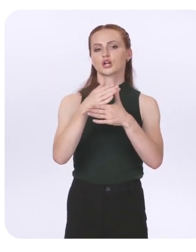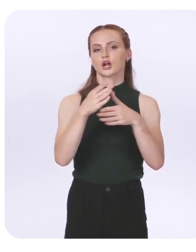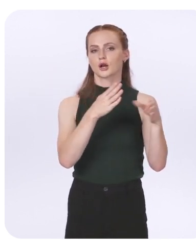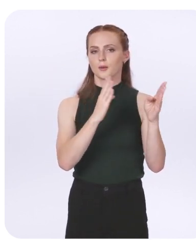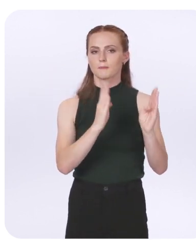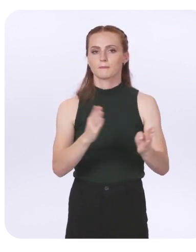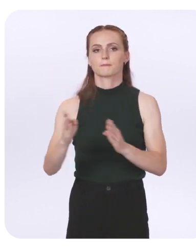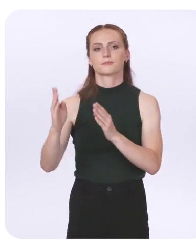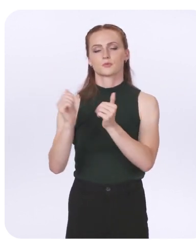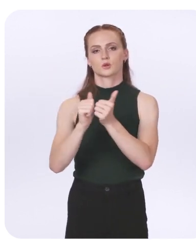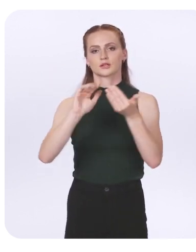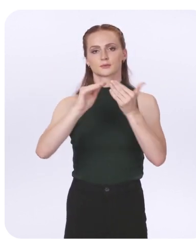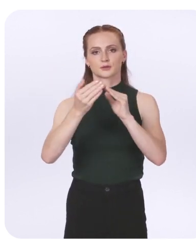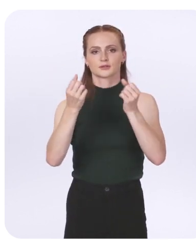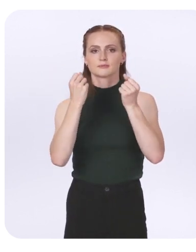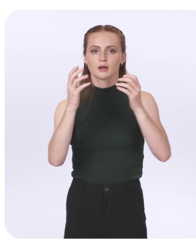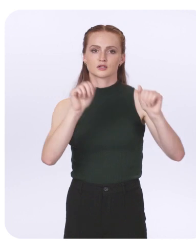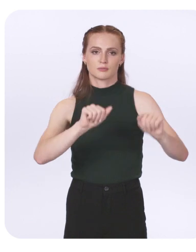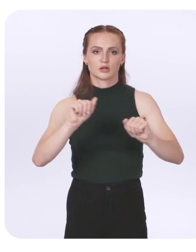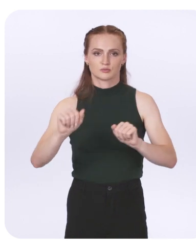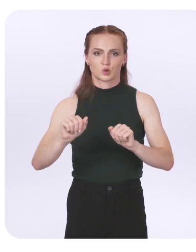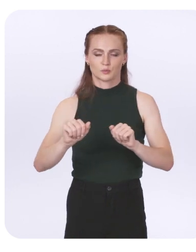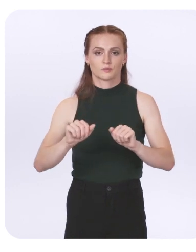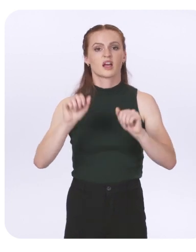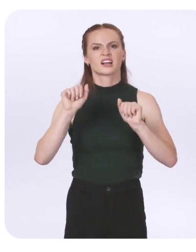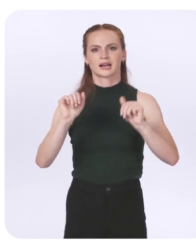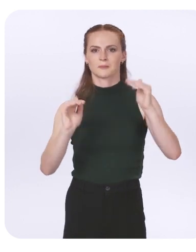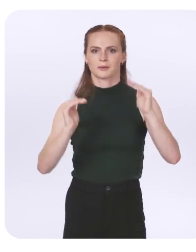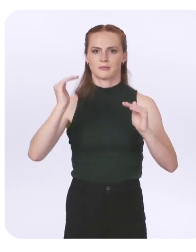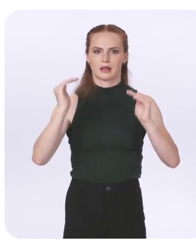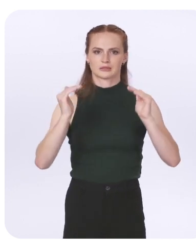as possible, but this can be a balancing act.